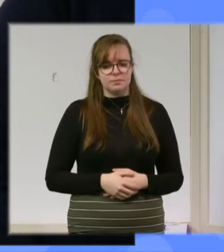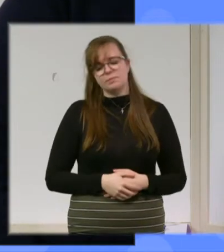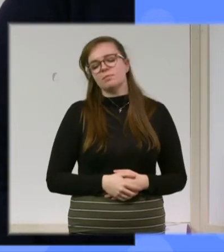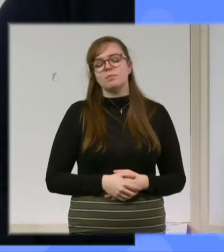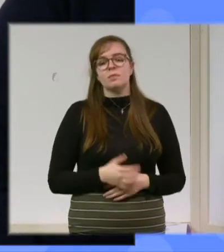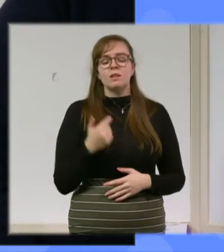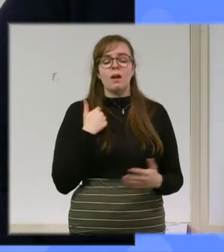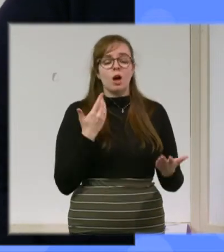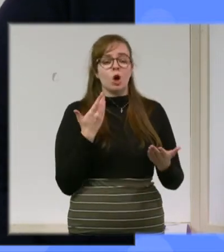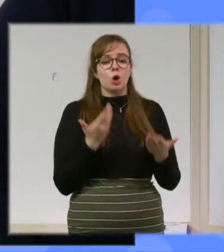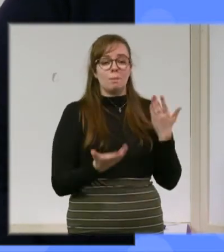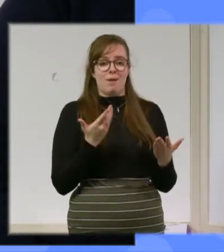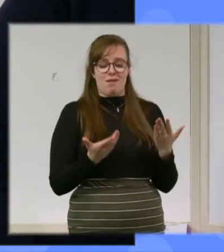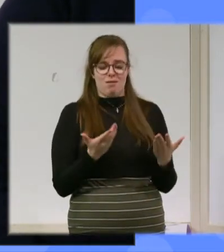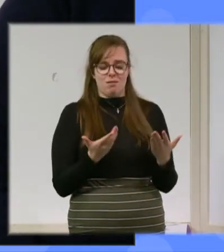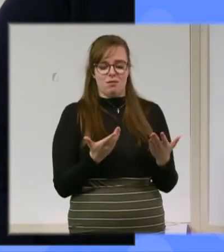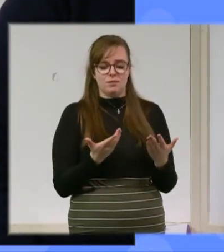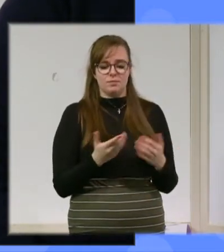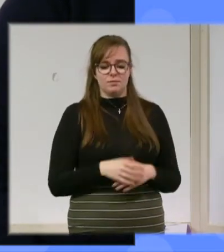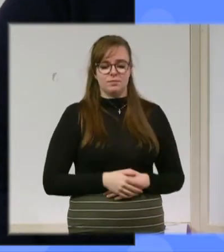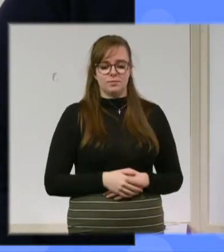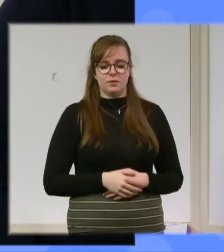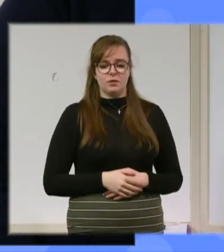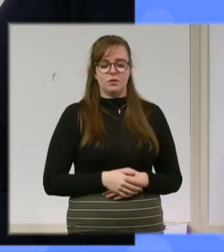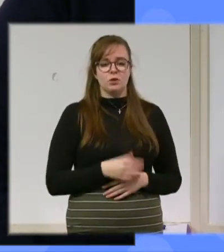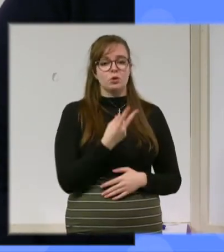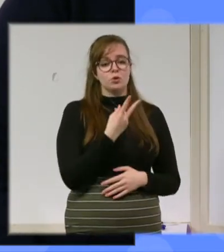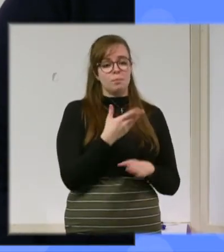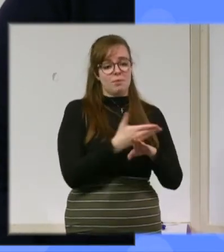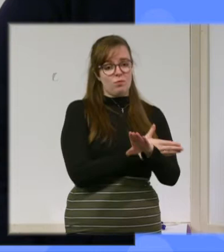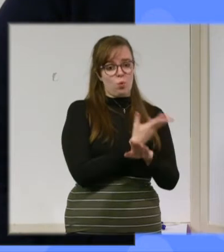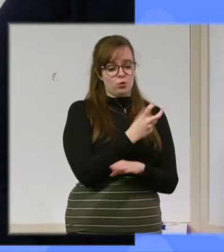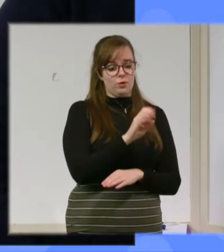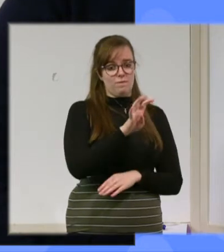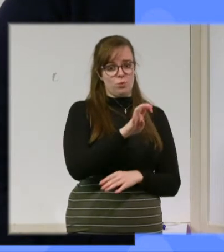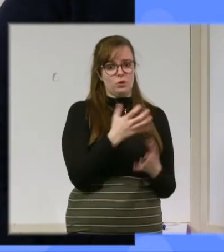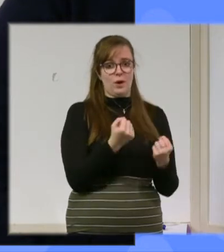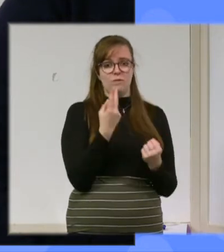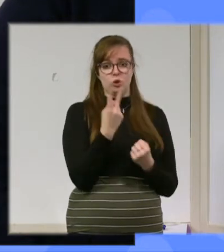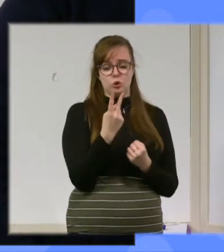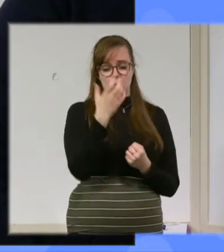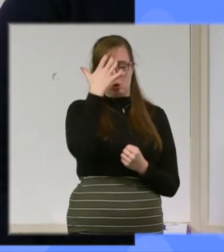contrast a prior to 2014 you had two governments UK government absolutely